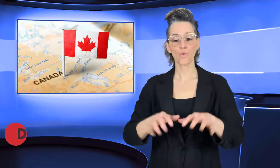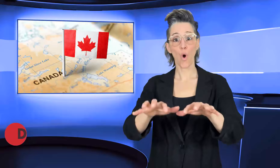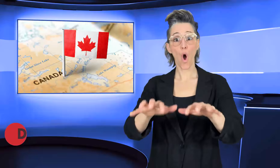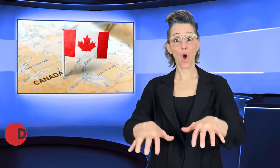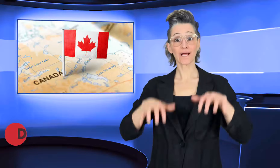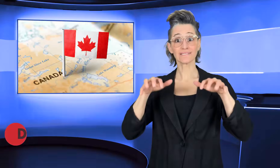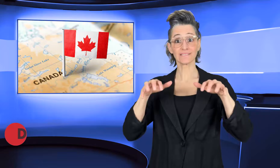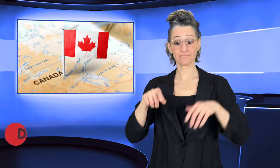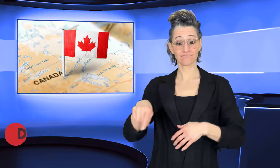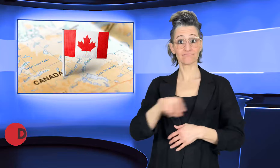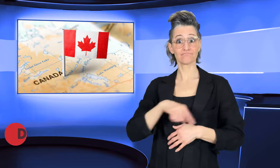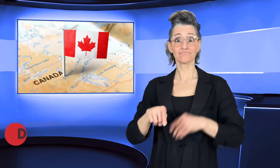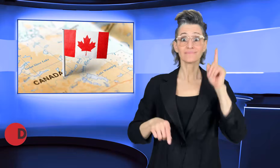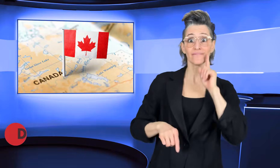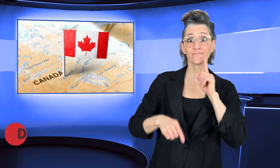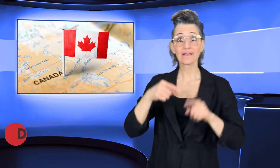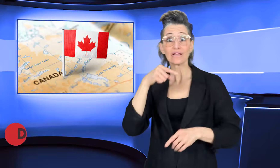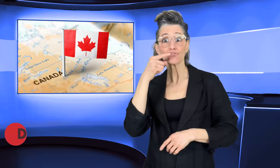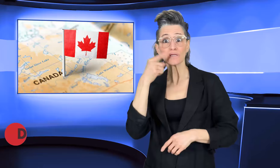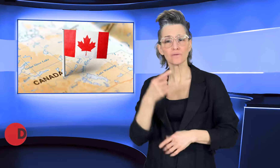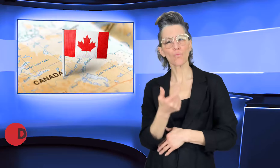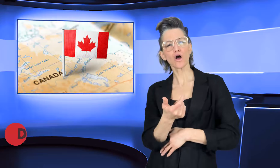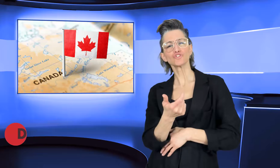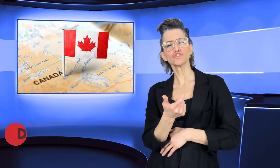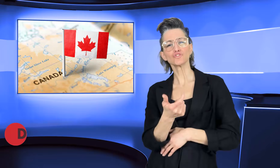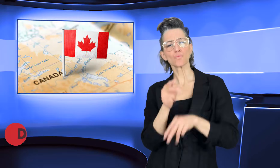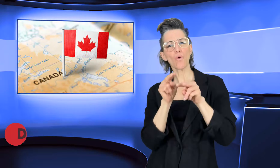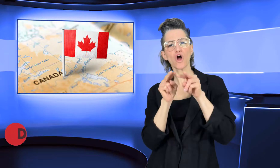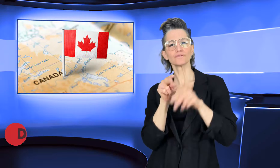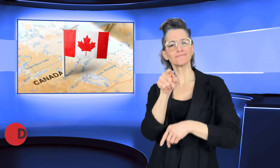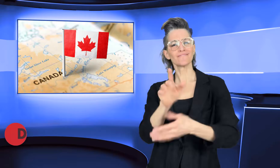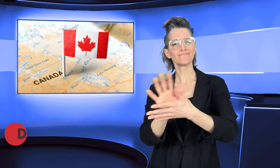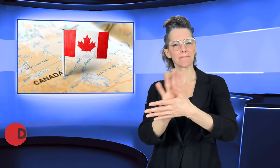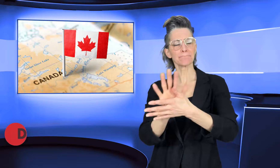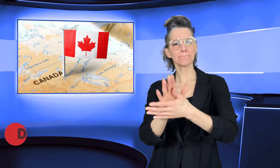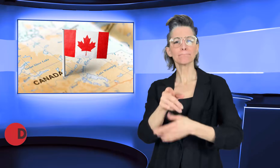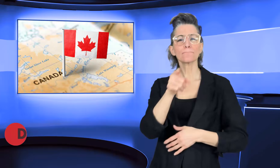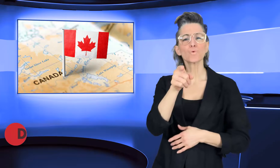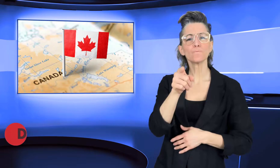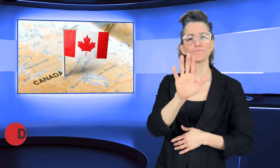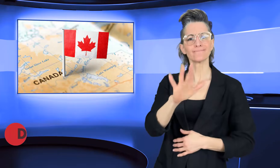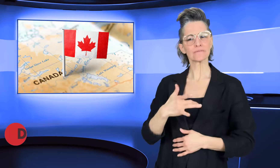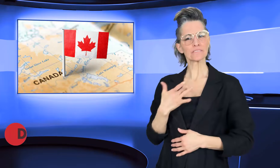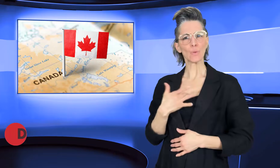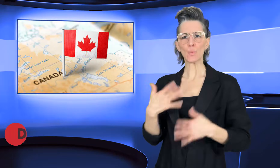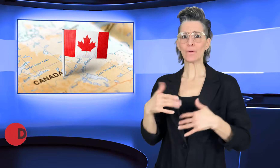What do you feel is the most important message Deaf and